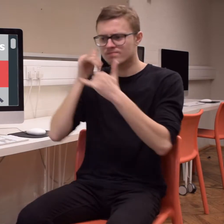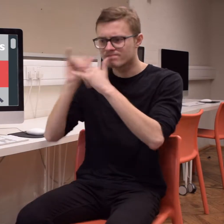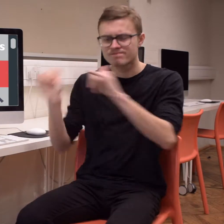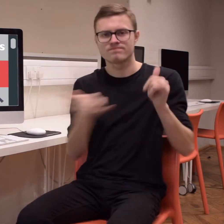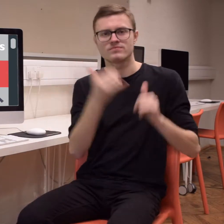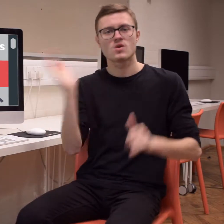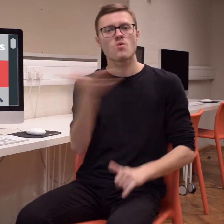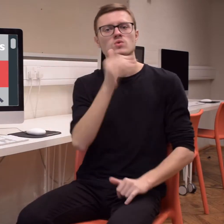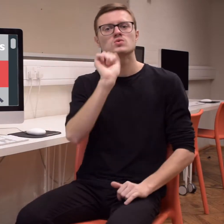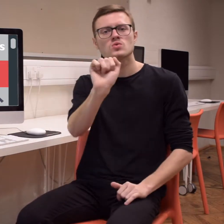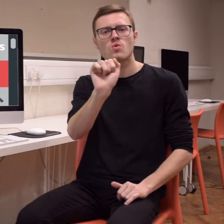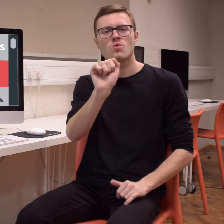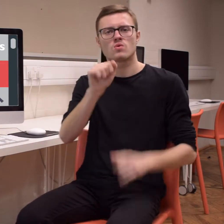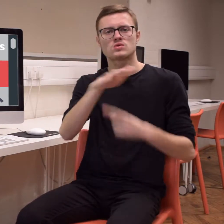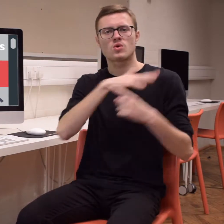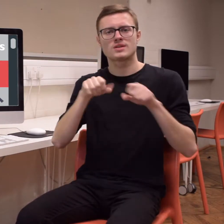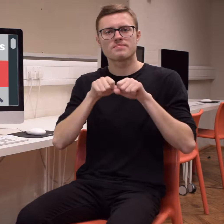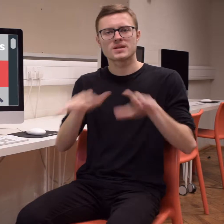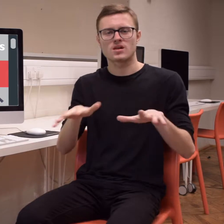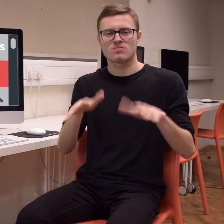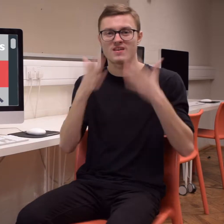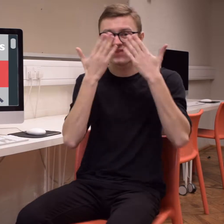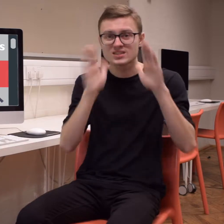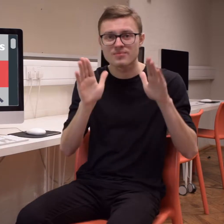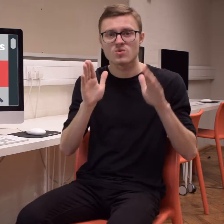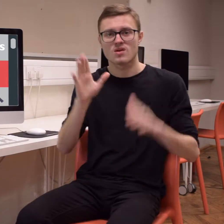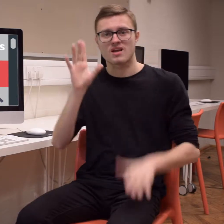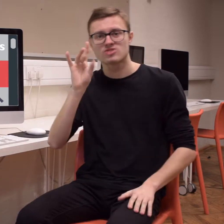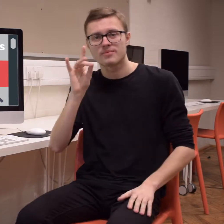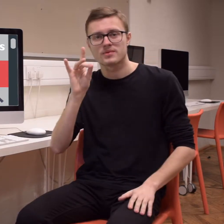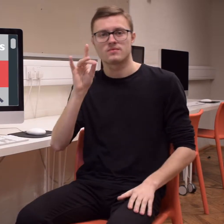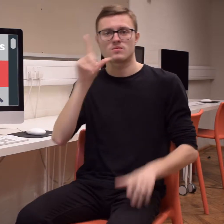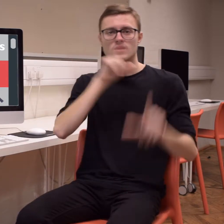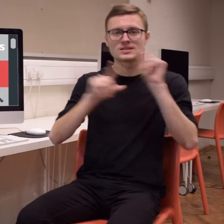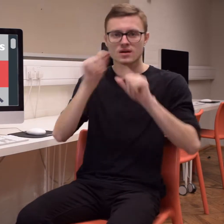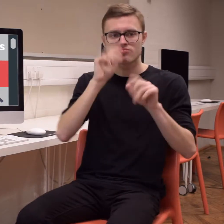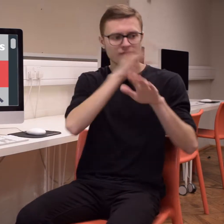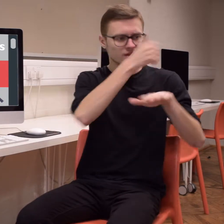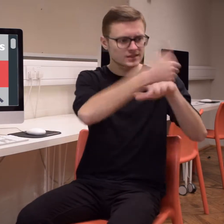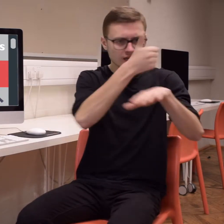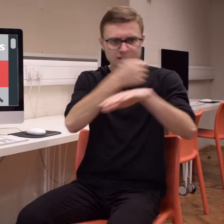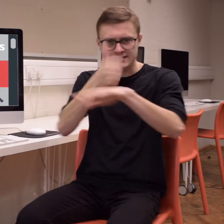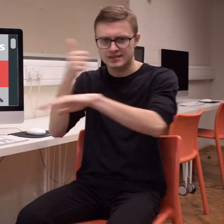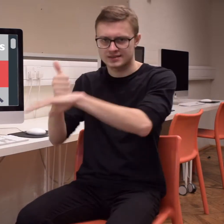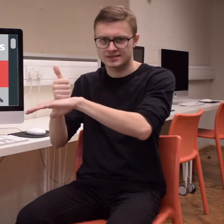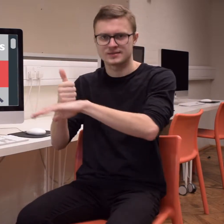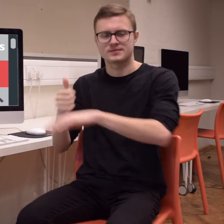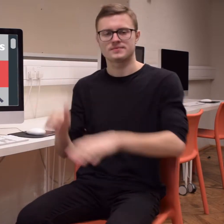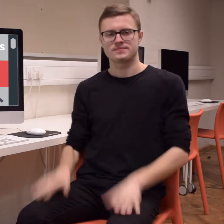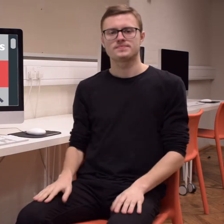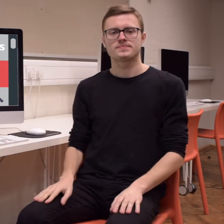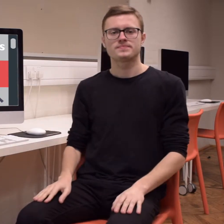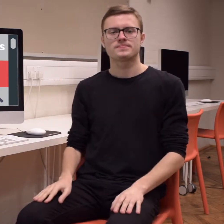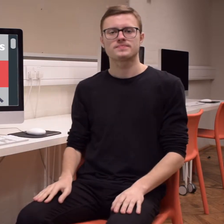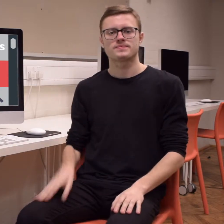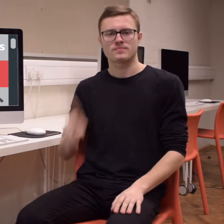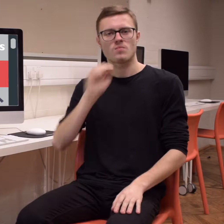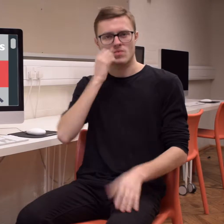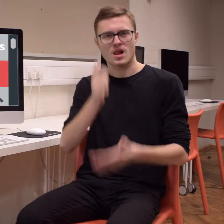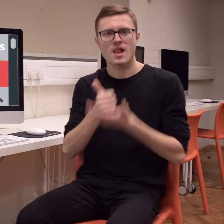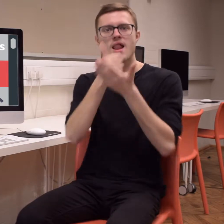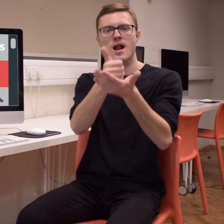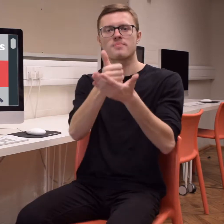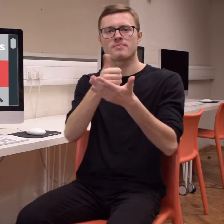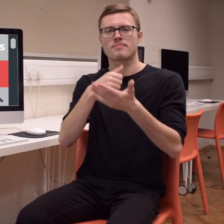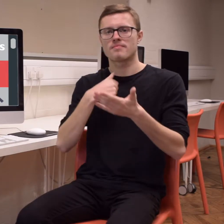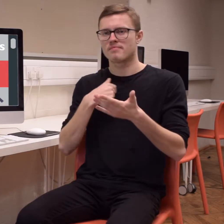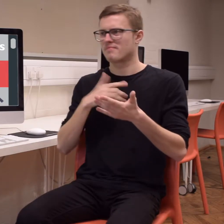all your social media accounts when reviewing privacy settings. This will help to stop any unwanted